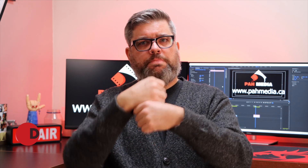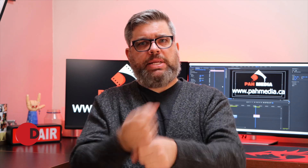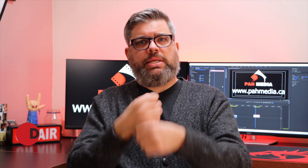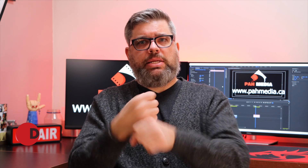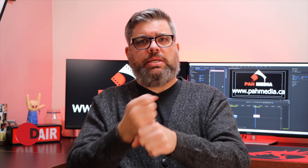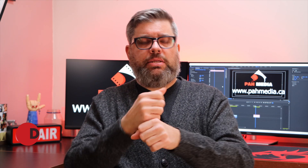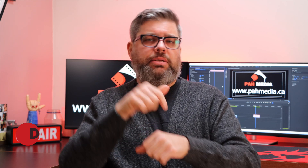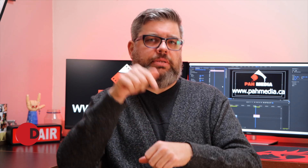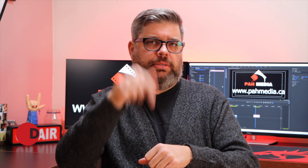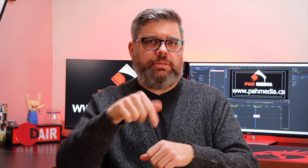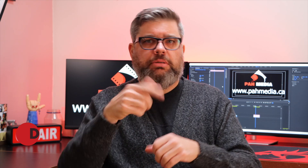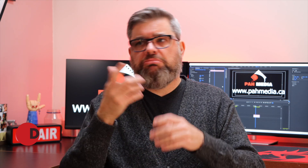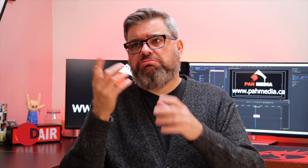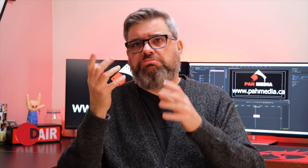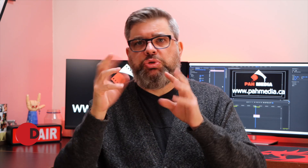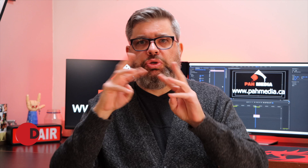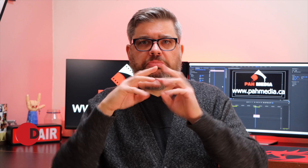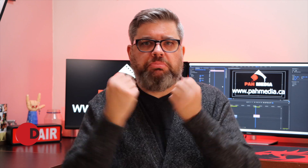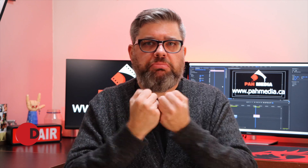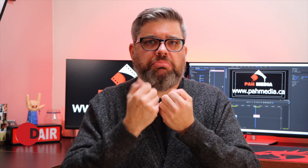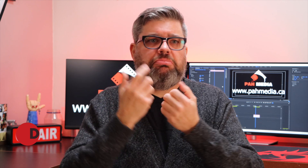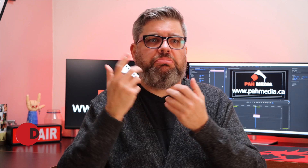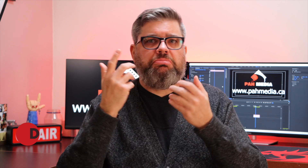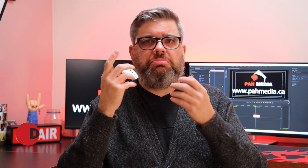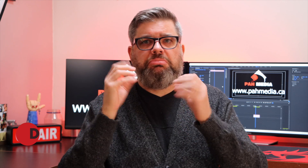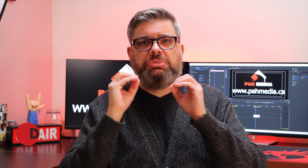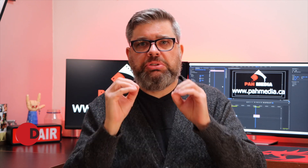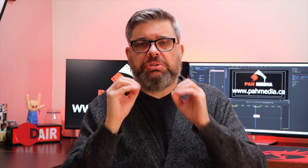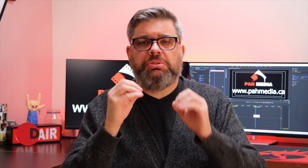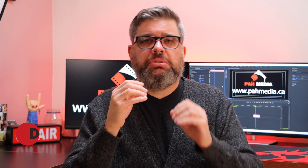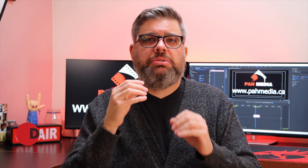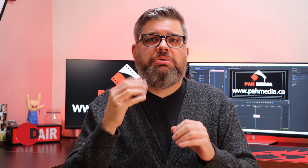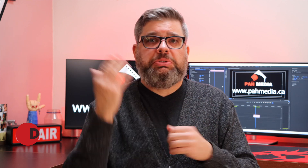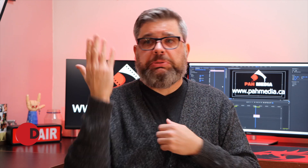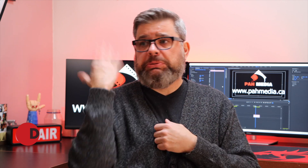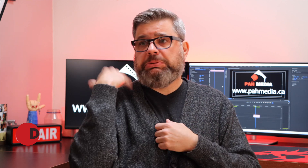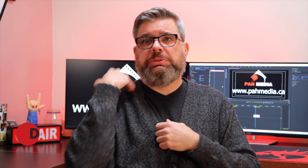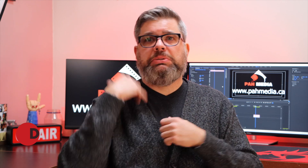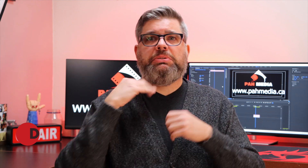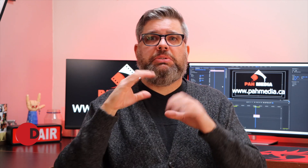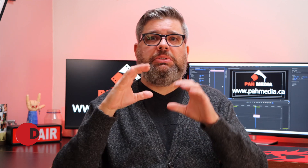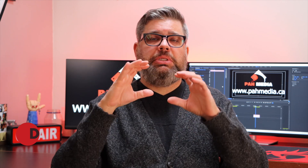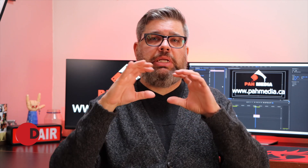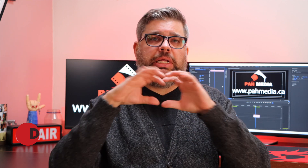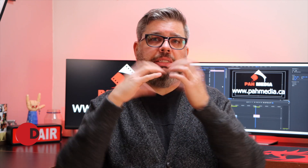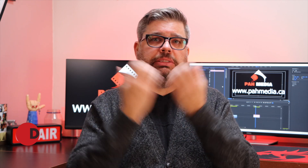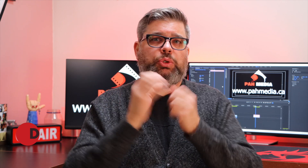had a group of people that attended. Some people were able to